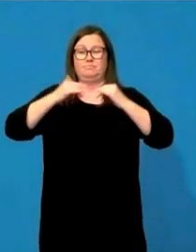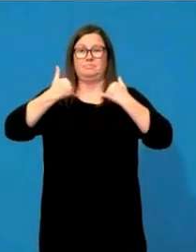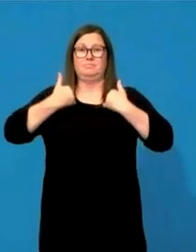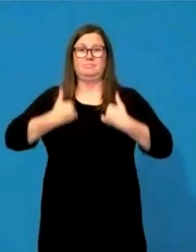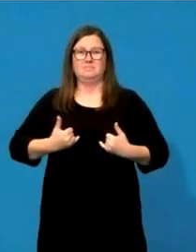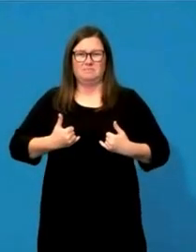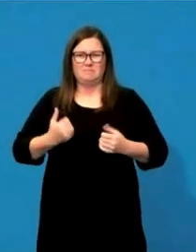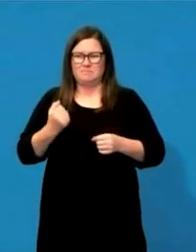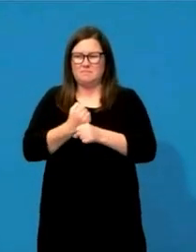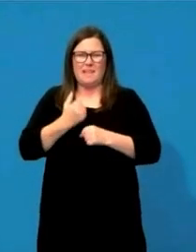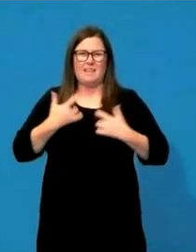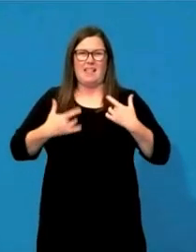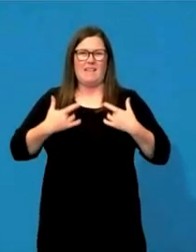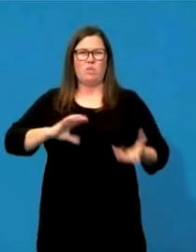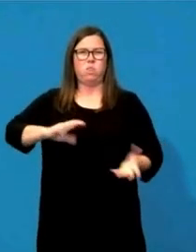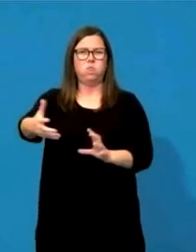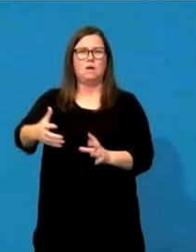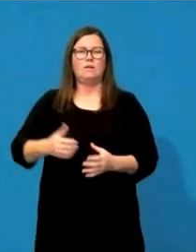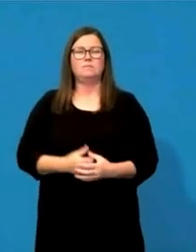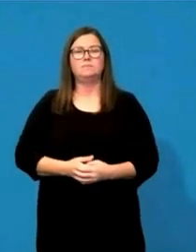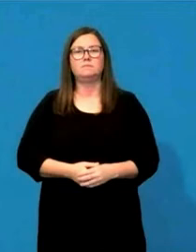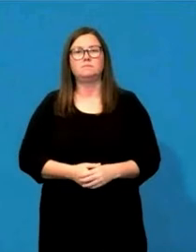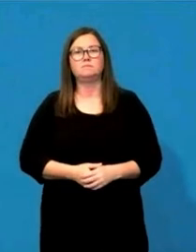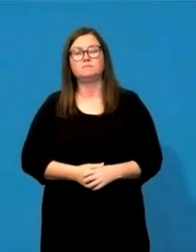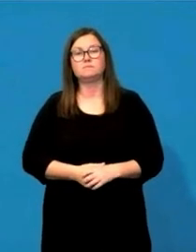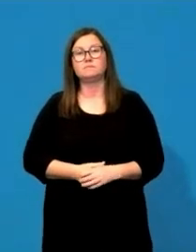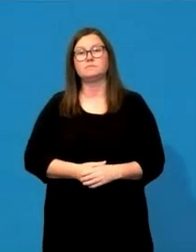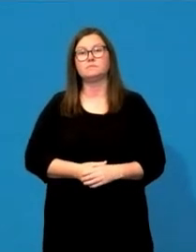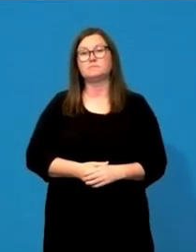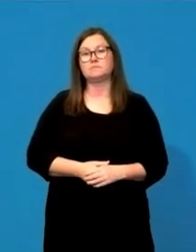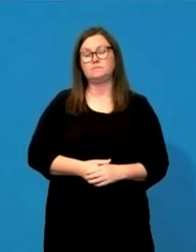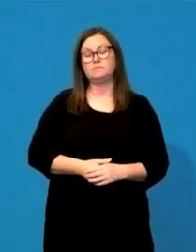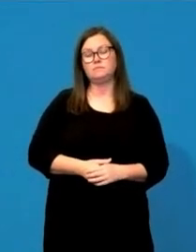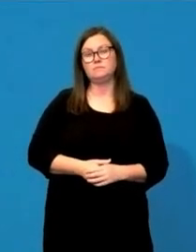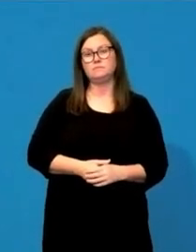My last question, you know, words matter for First Nations people because we have the oral